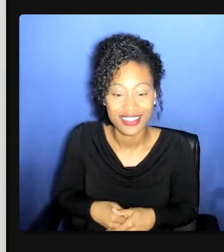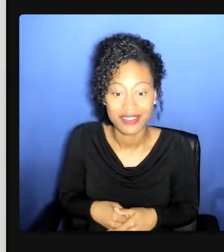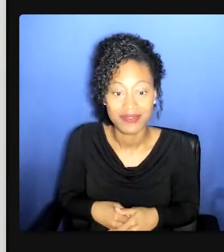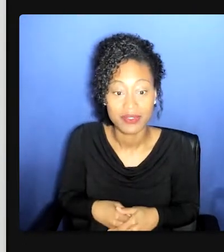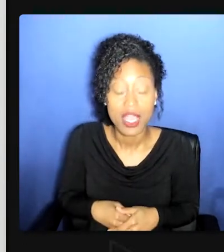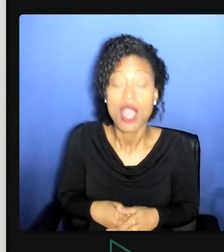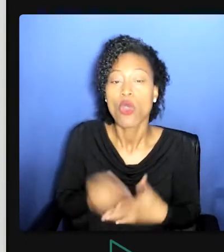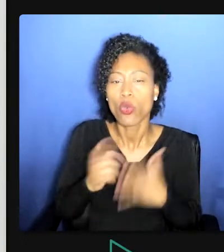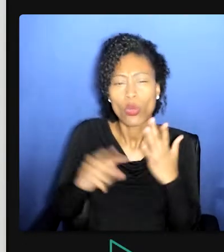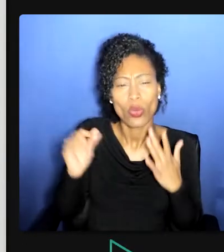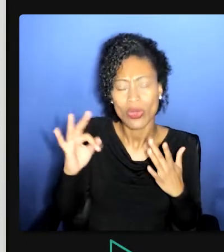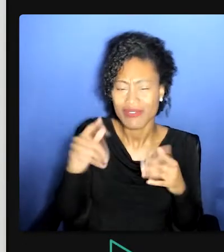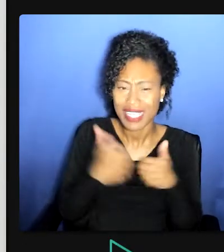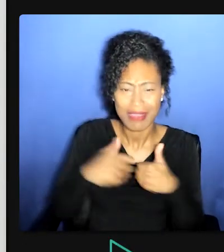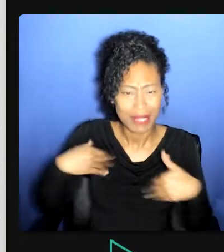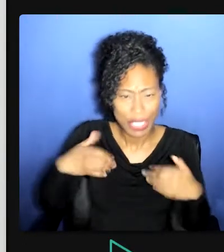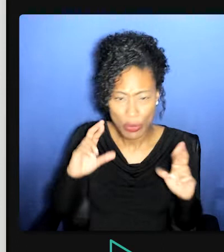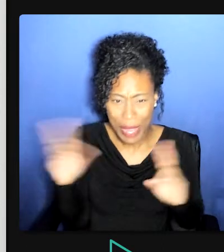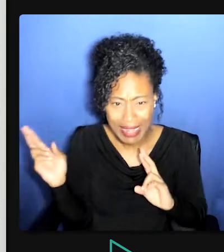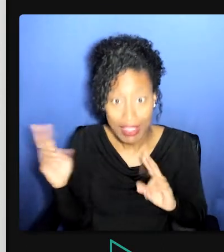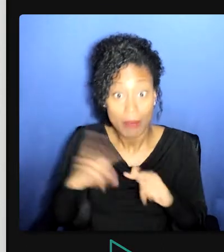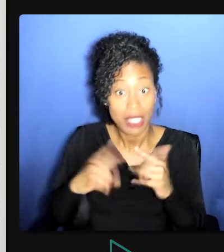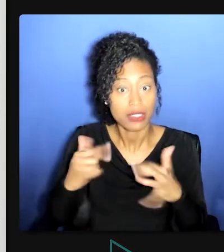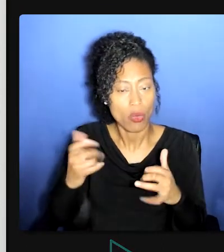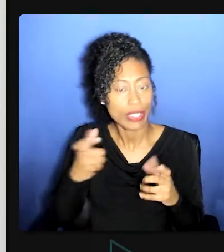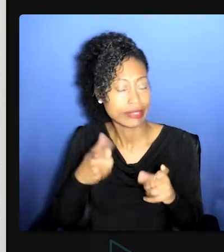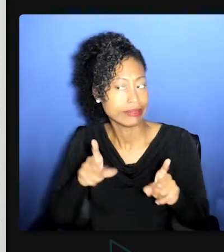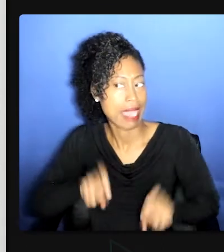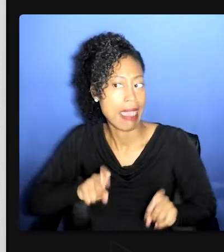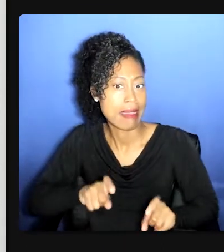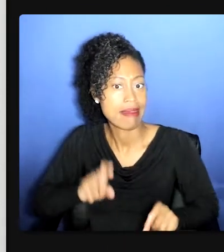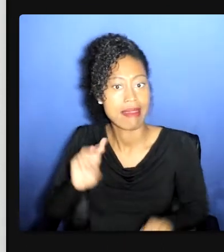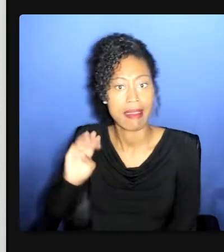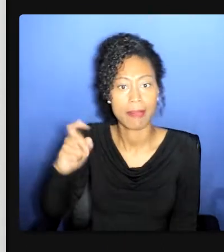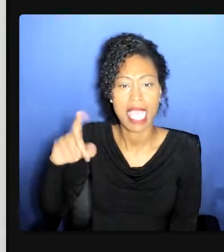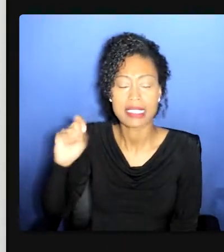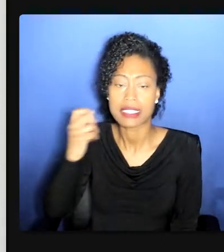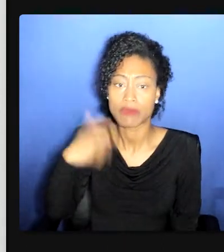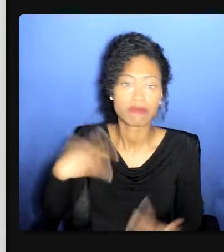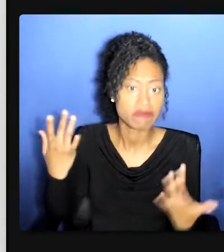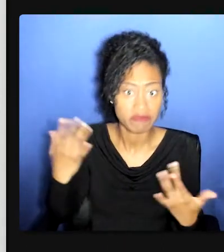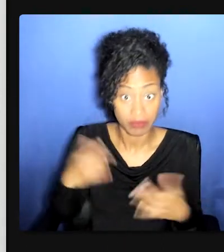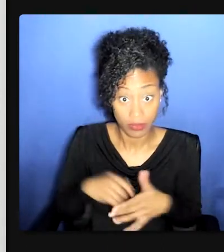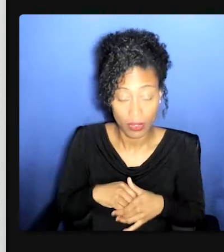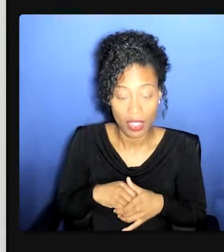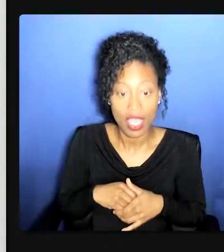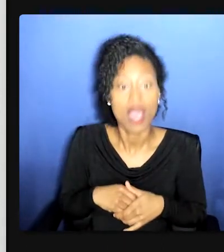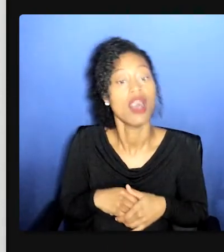What if our games aren't quite ready yet but we still want to try out MPS to see how that is?